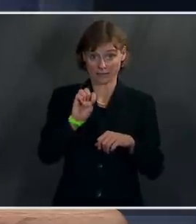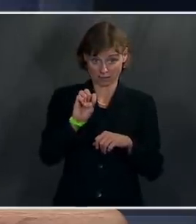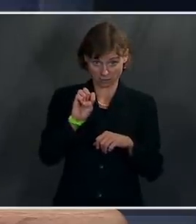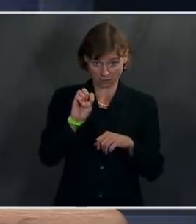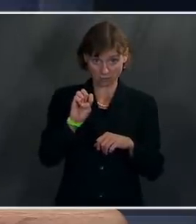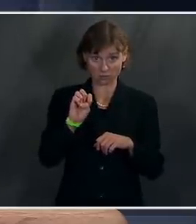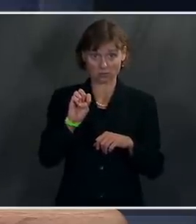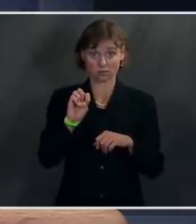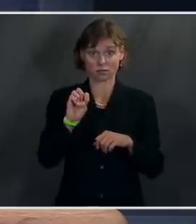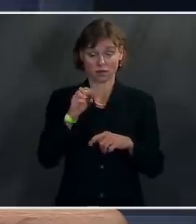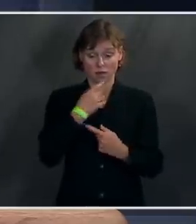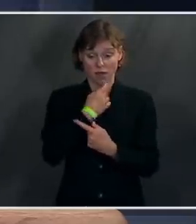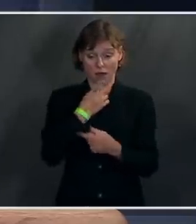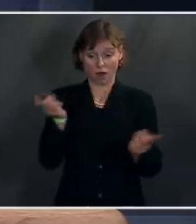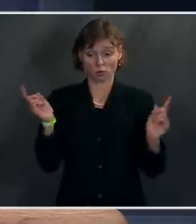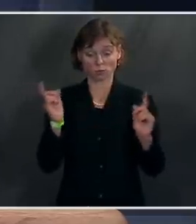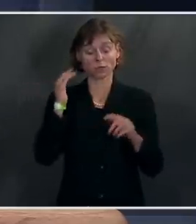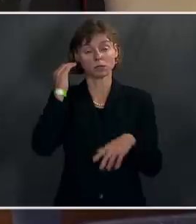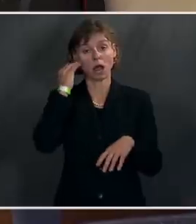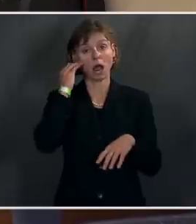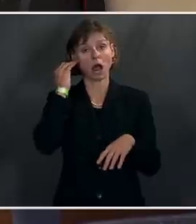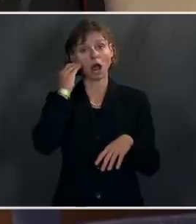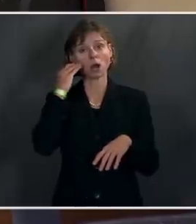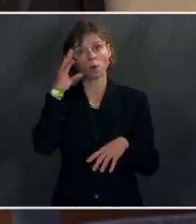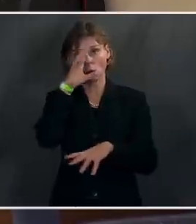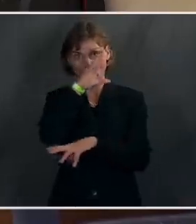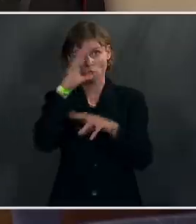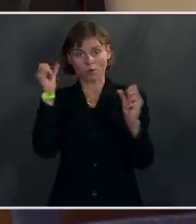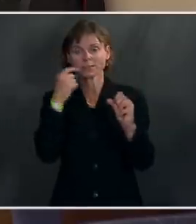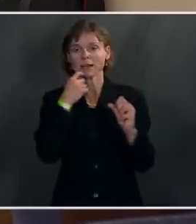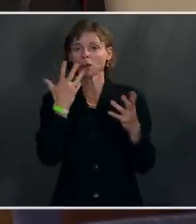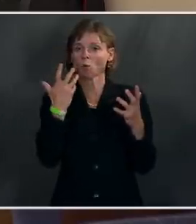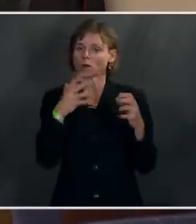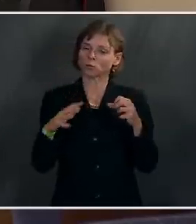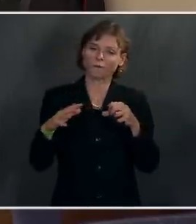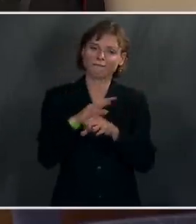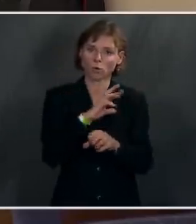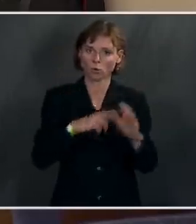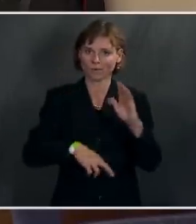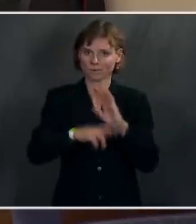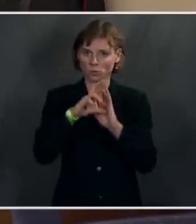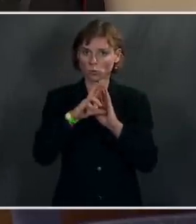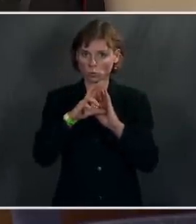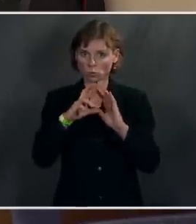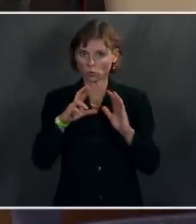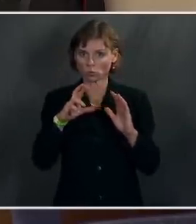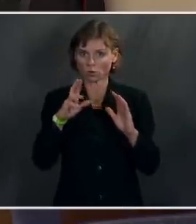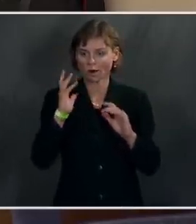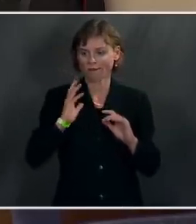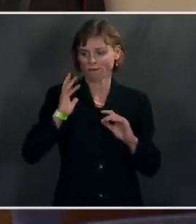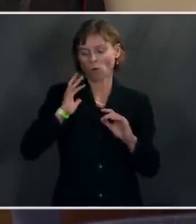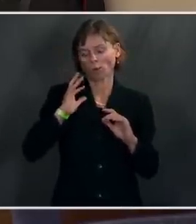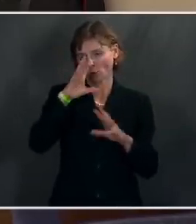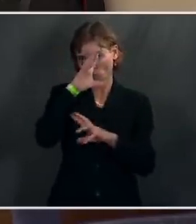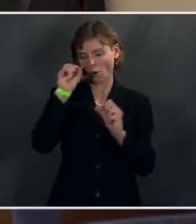I know the President, he wants to do a full review of President Trump's tariffs, but we're acting on any of those.